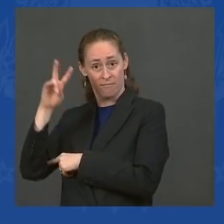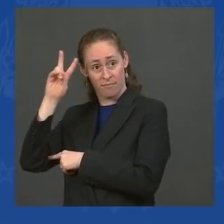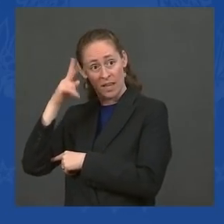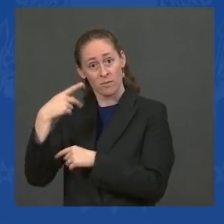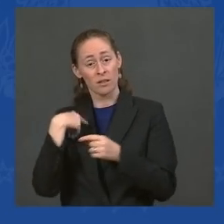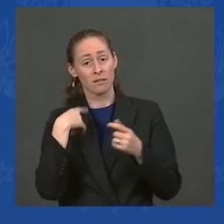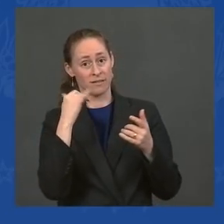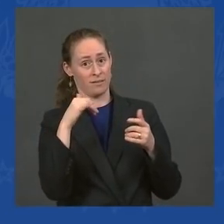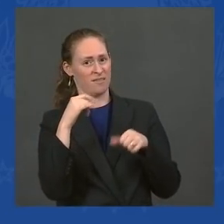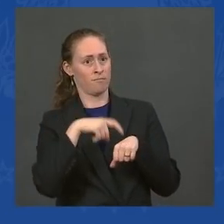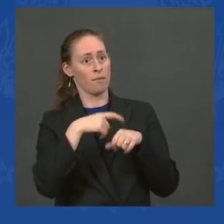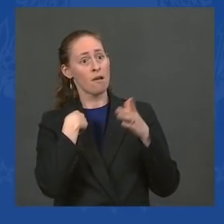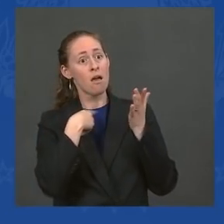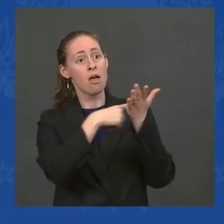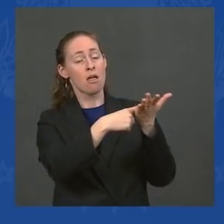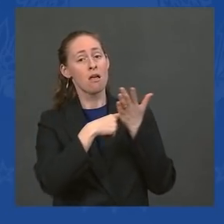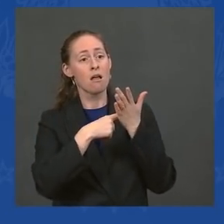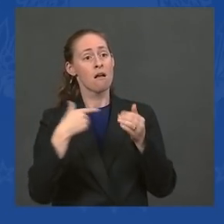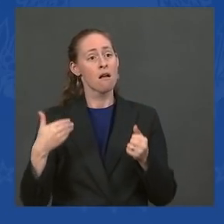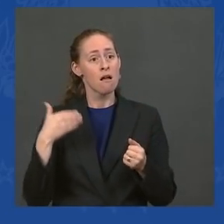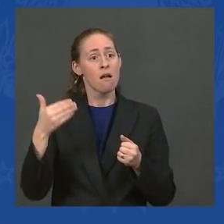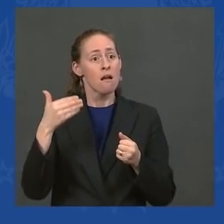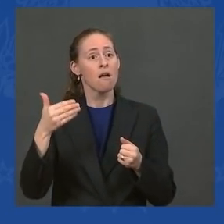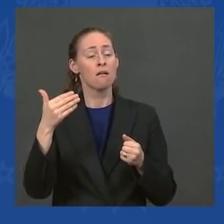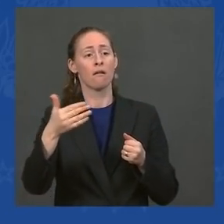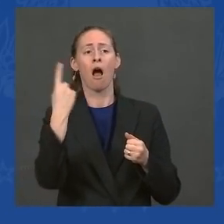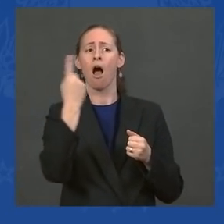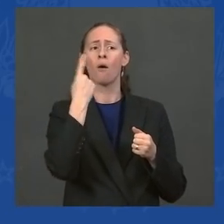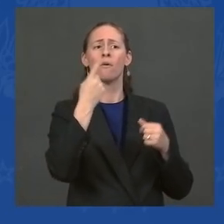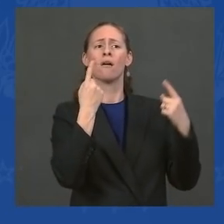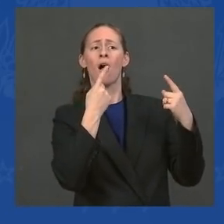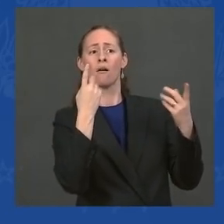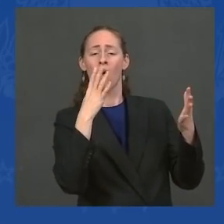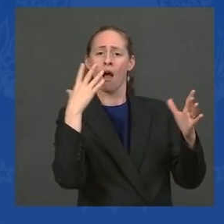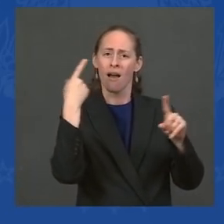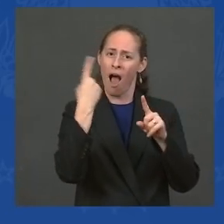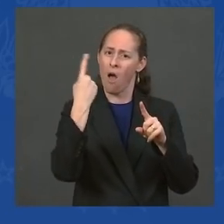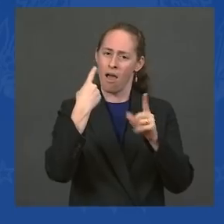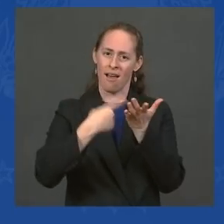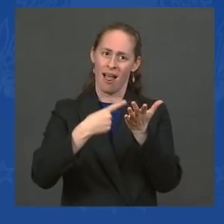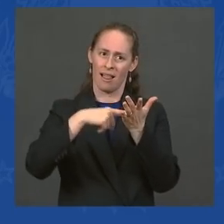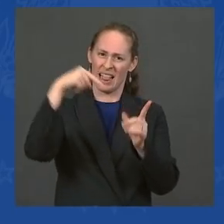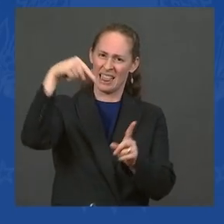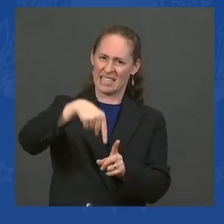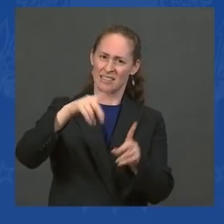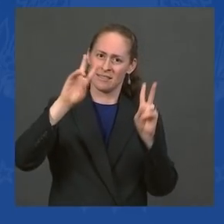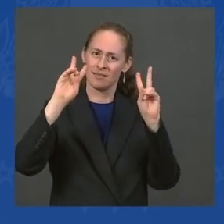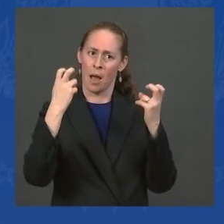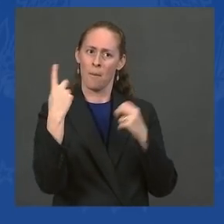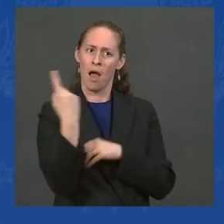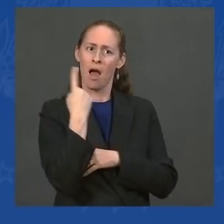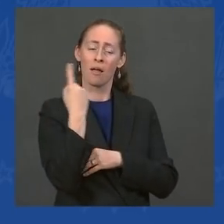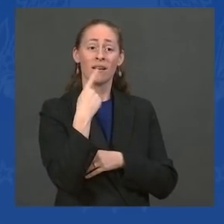Every time he calls or we talk to one another, it's an hou- -- it's a conversation between an hour and a half, and two and a half hours. Not a joke. My word.